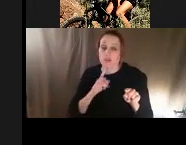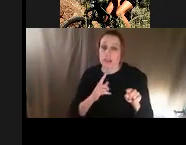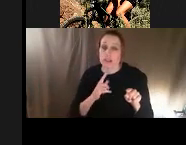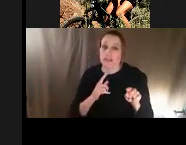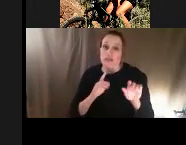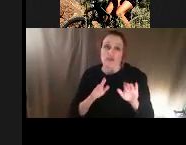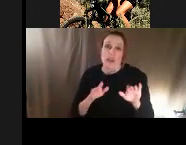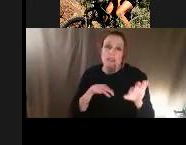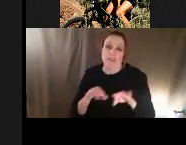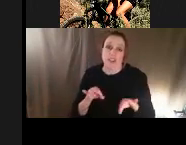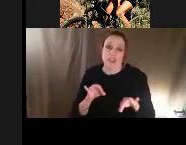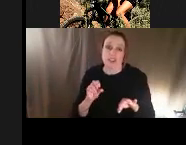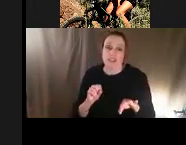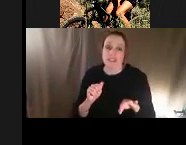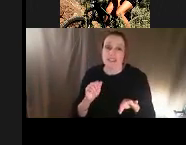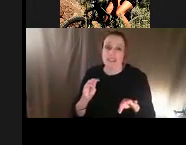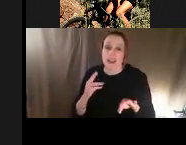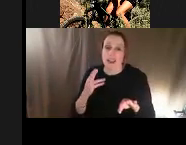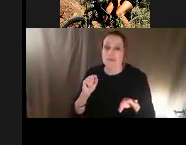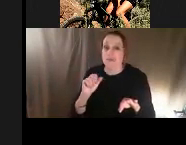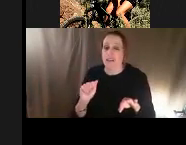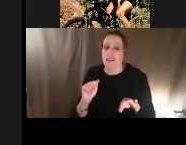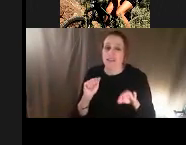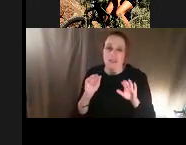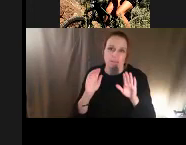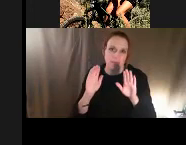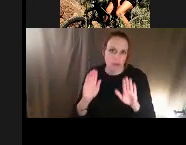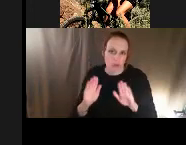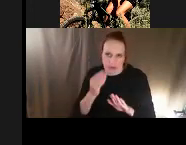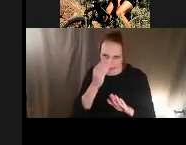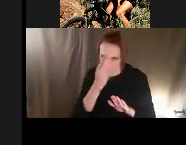There's so many different examples, and I know you guys are probably already thinking of some, but